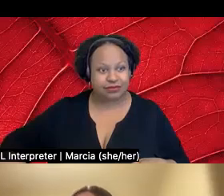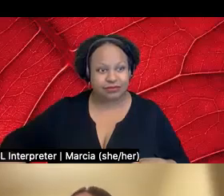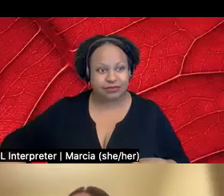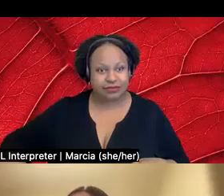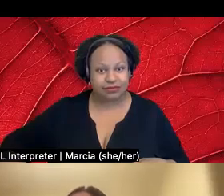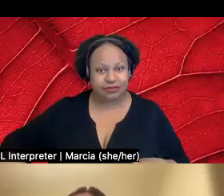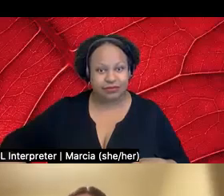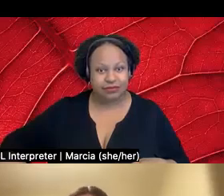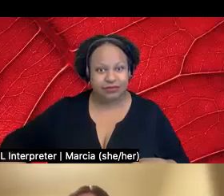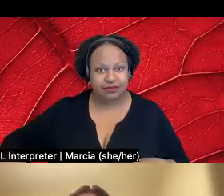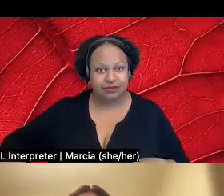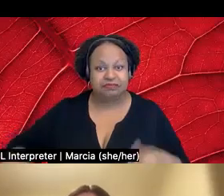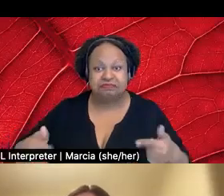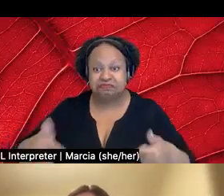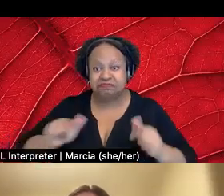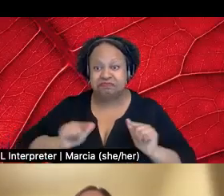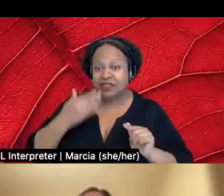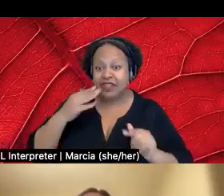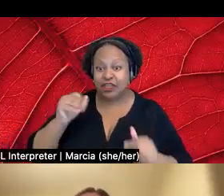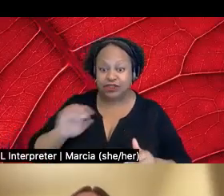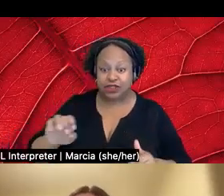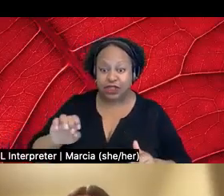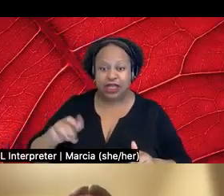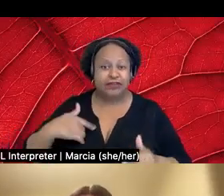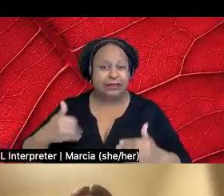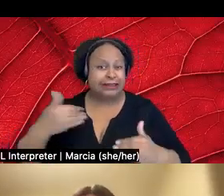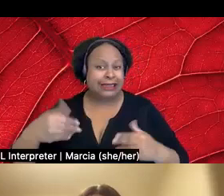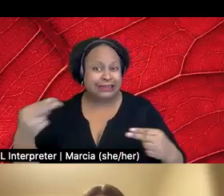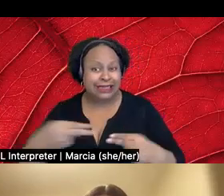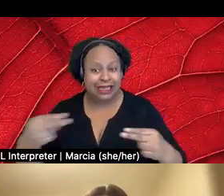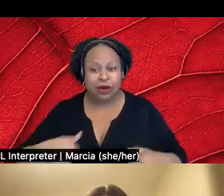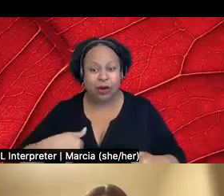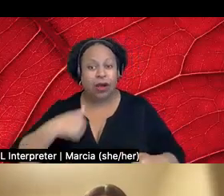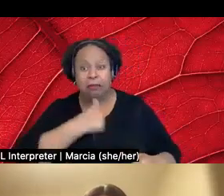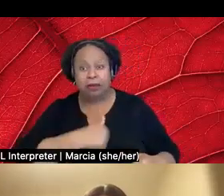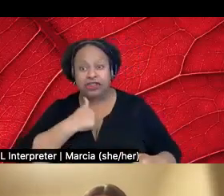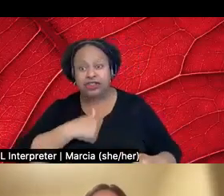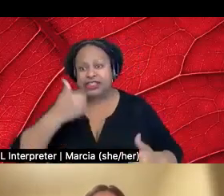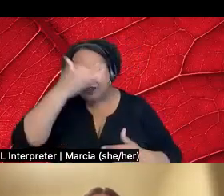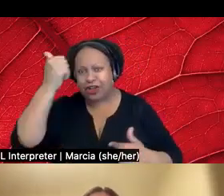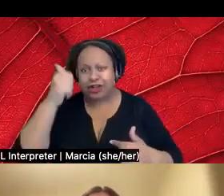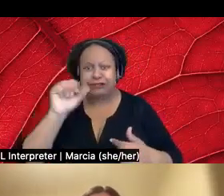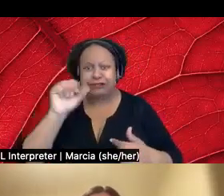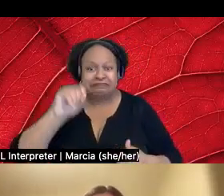And we'll go to the next slide, please. I actually apologize. I forgot the agenda. So, I'm just very briefly,